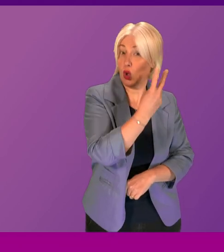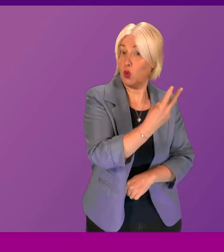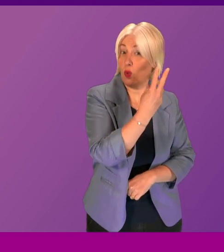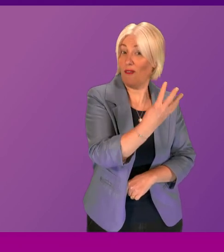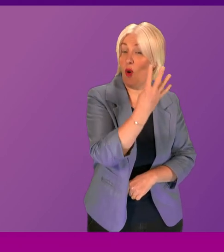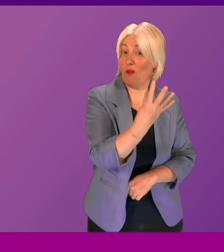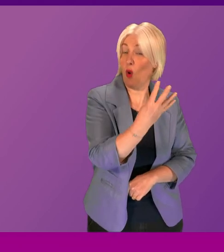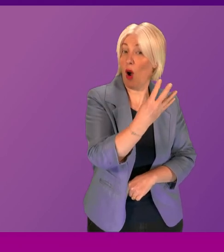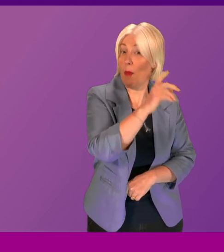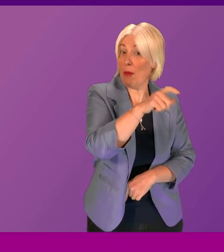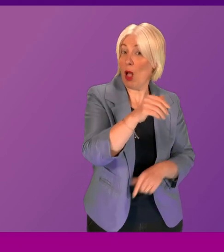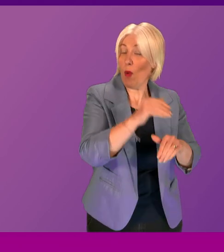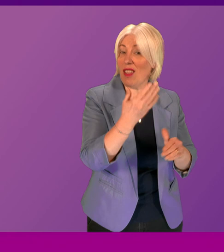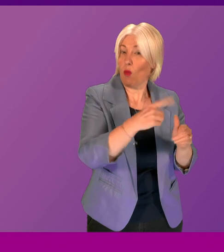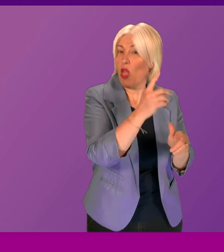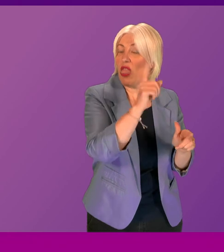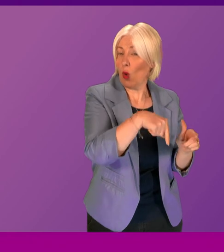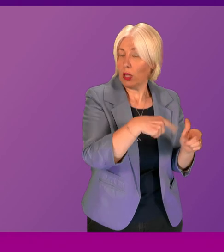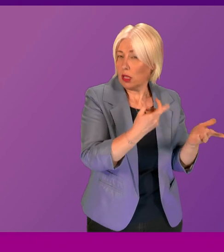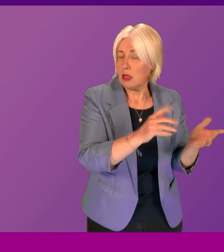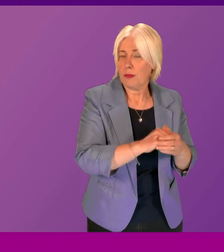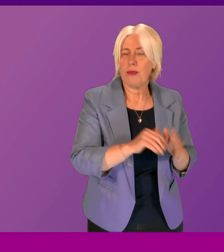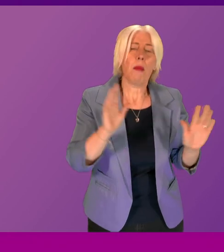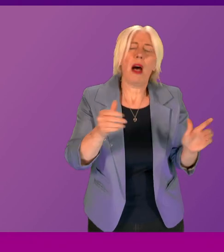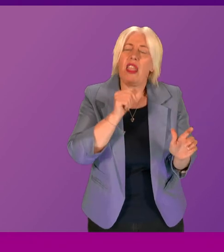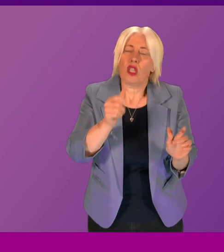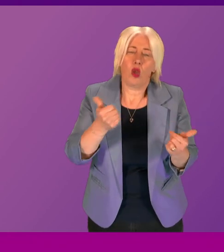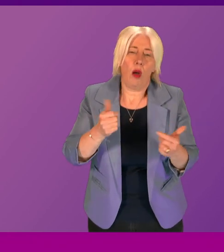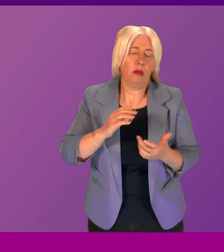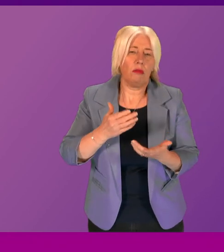That is, of course, cold comfort to those in Scotland who are waiting, but the point